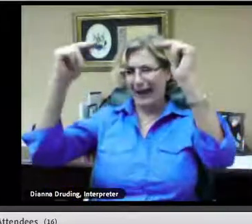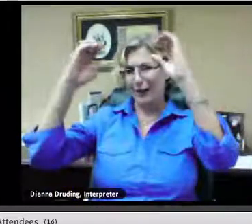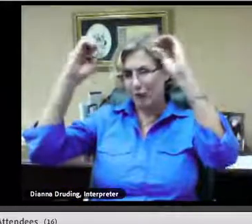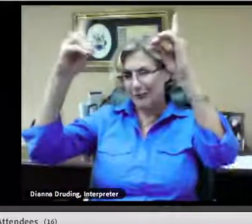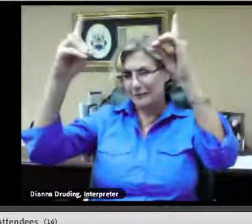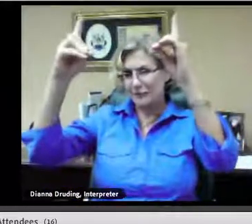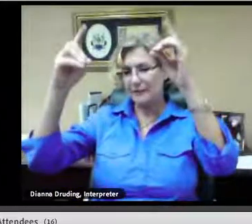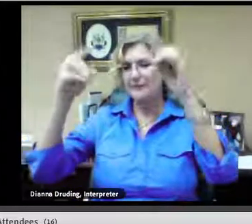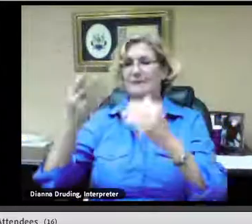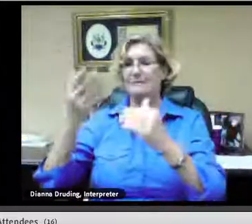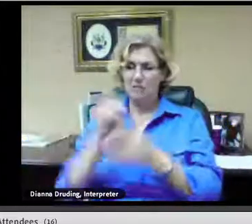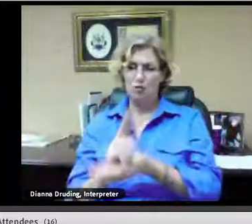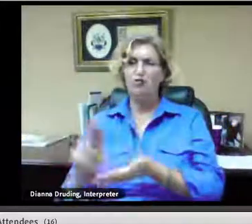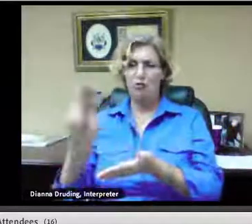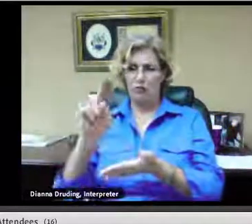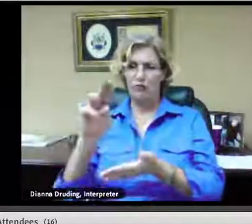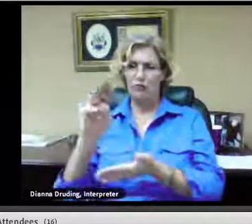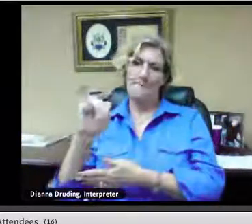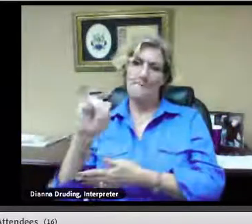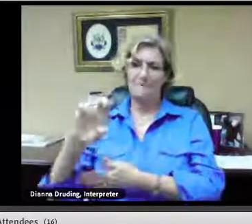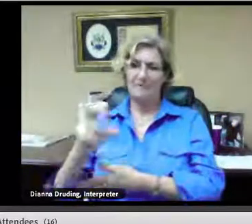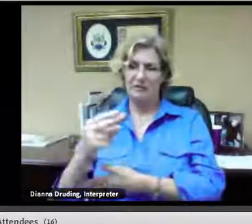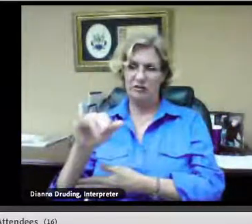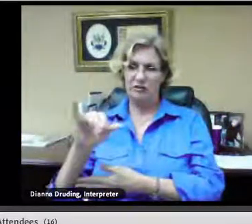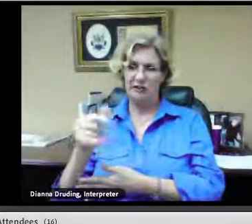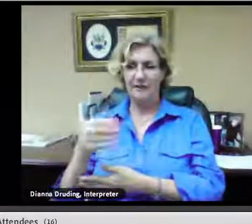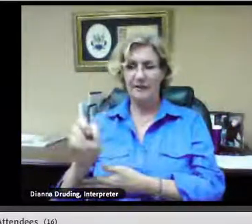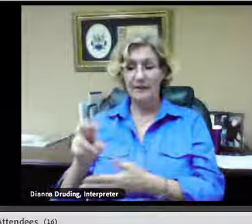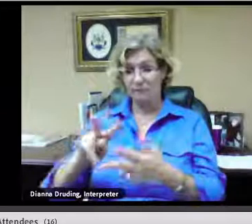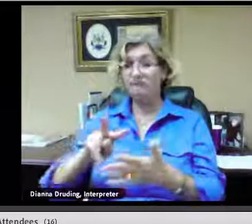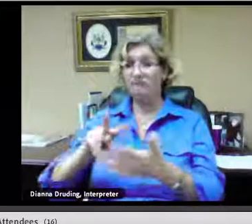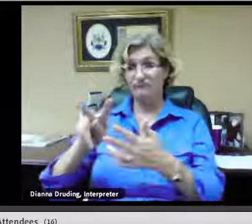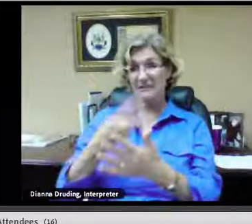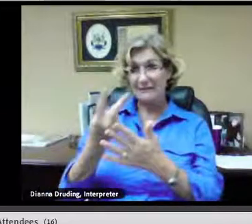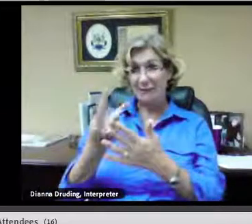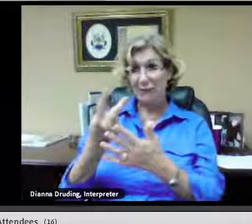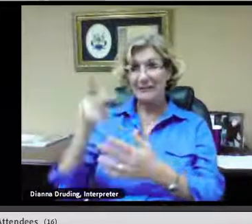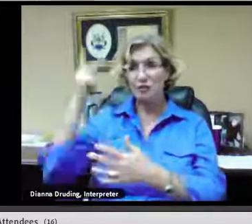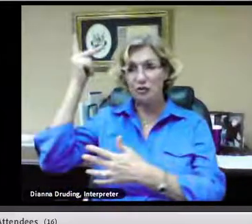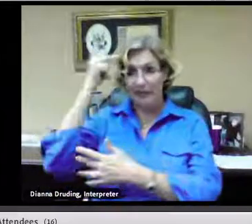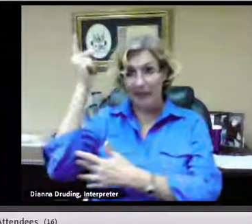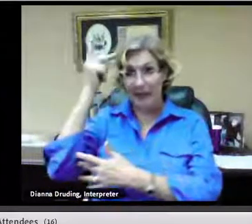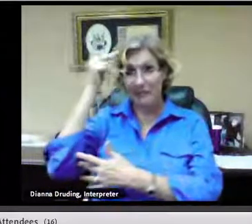He double-majored in Psychology and Nonprofit Administration,